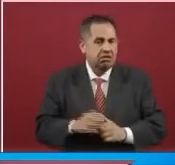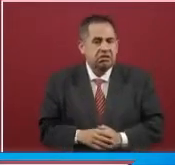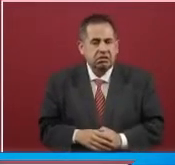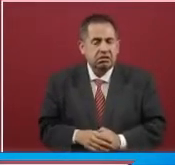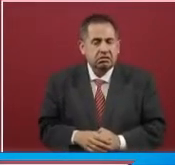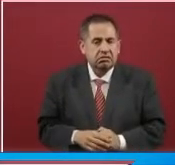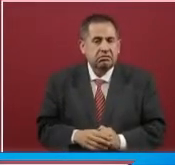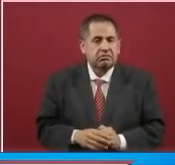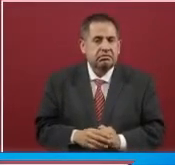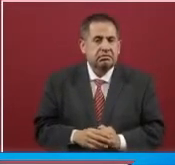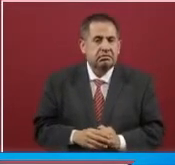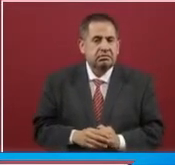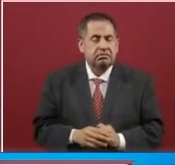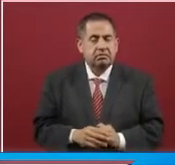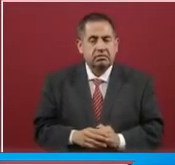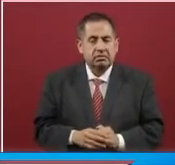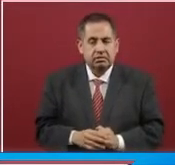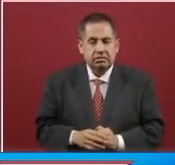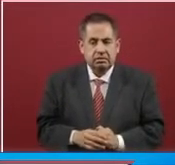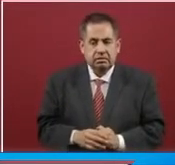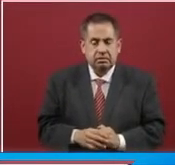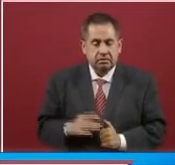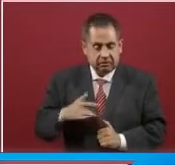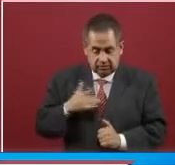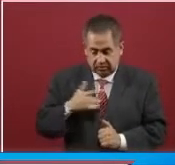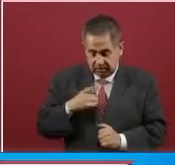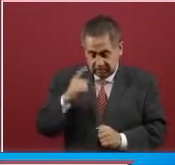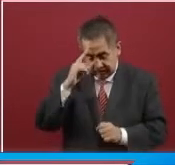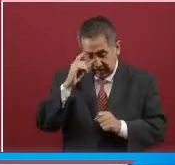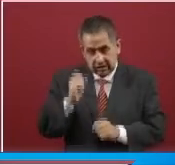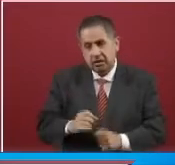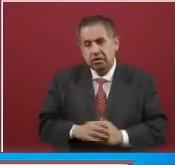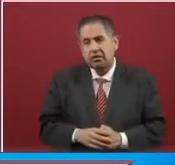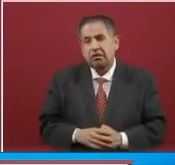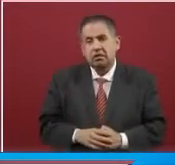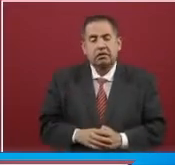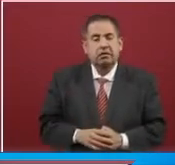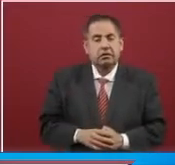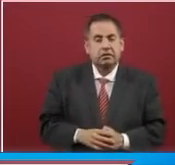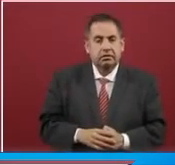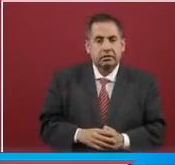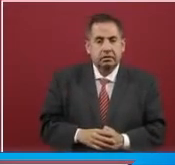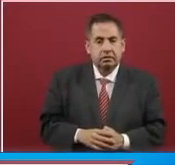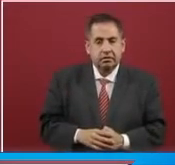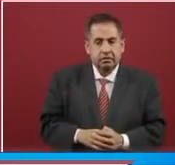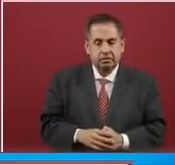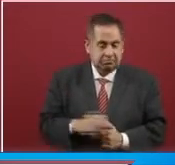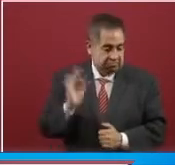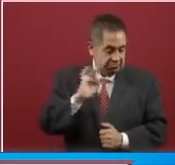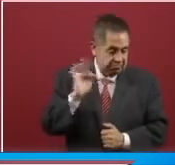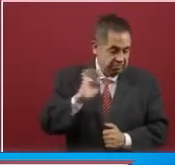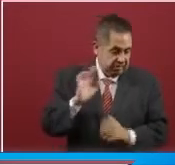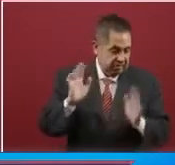this derived from the arrest warrants against the former PRI governor of Puebla Mario Marin and businessman Kamel Nacif